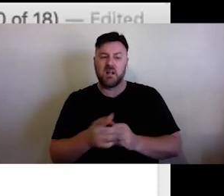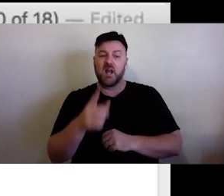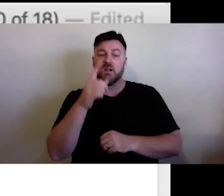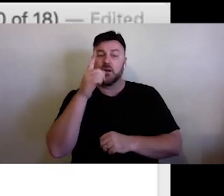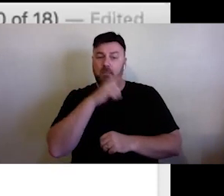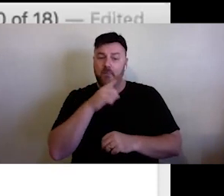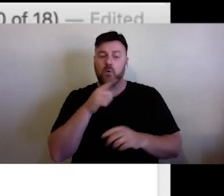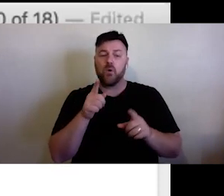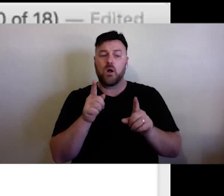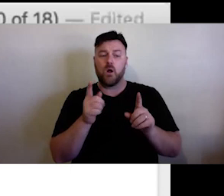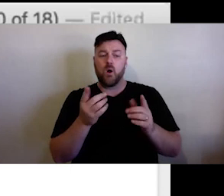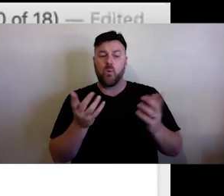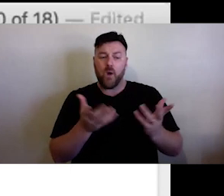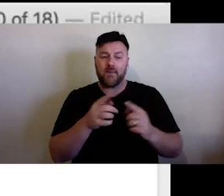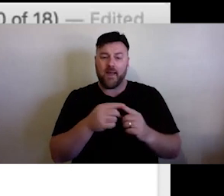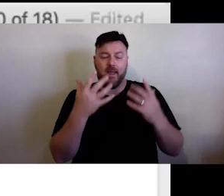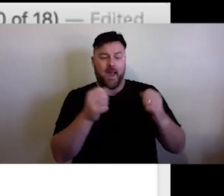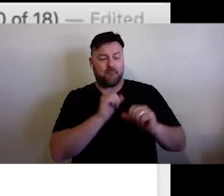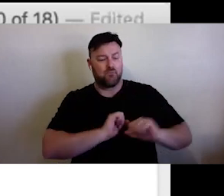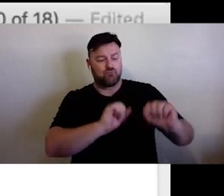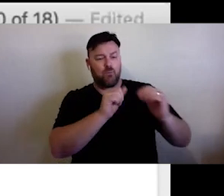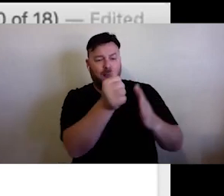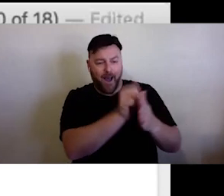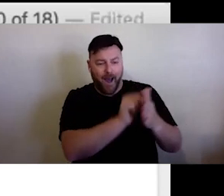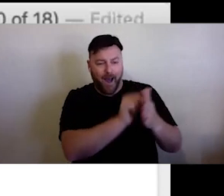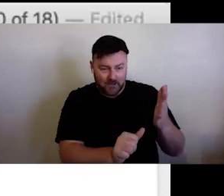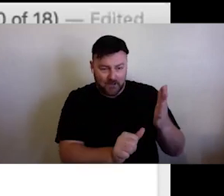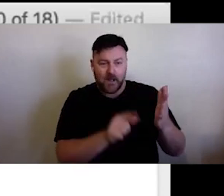And taking photos of them. On screen you can see some of the examples